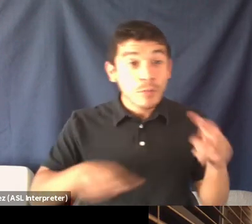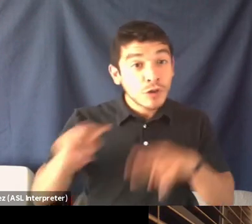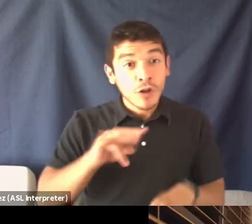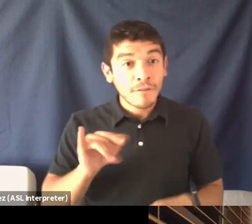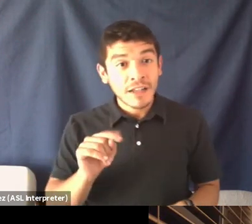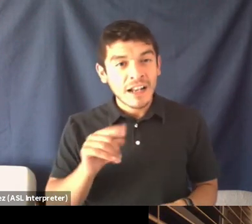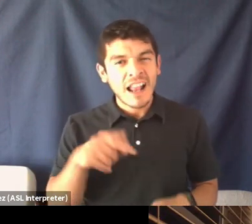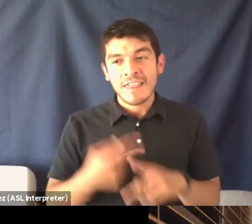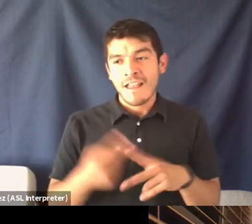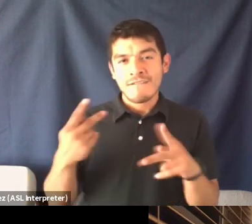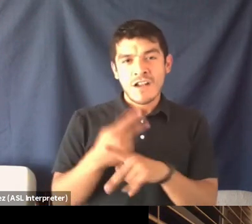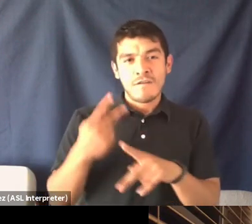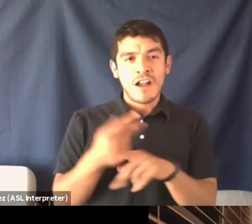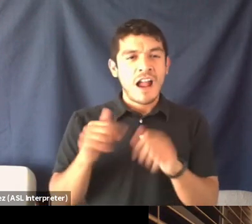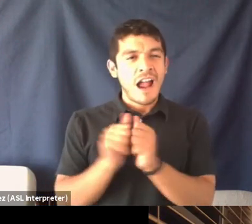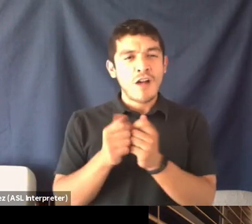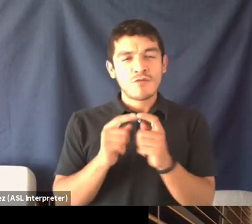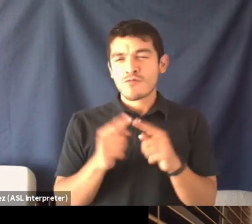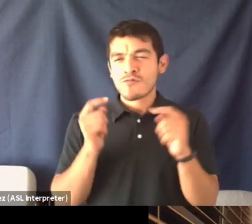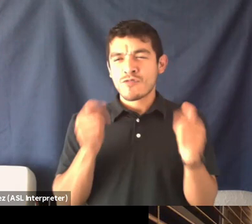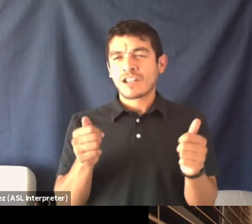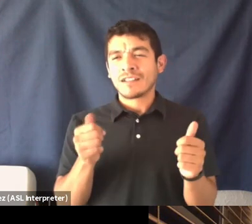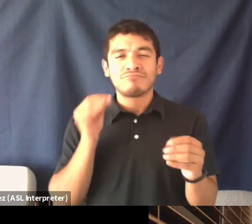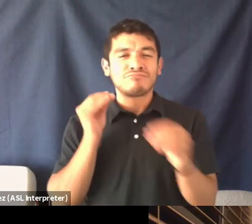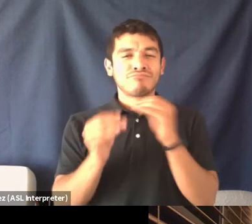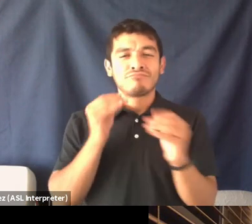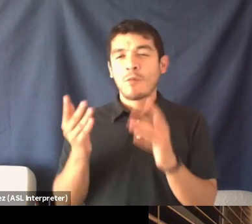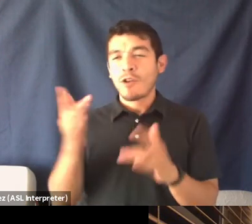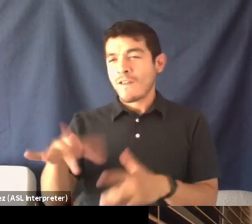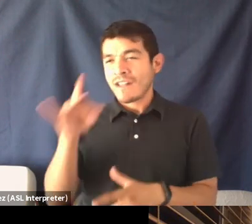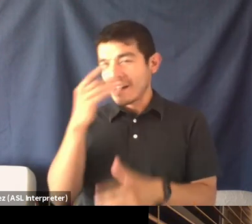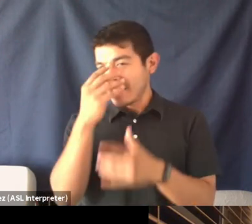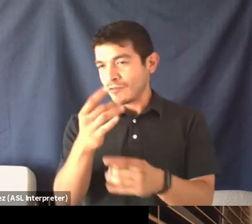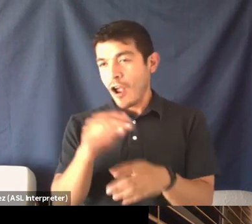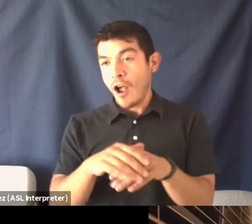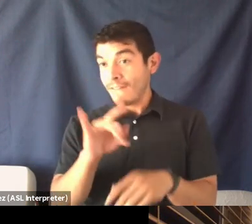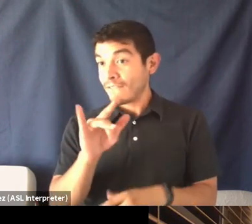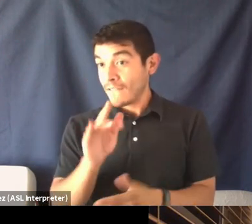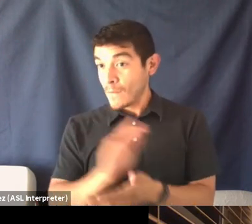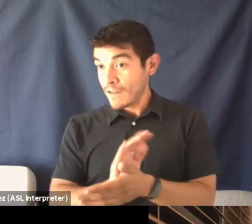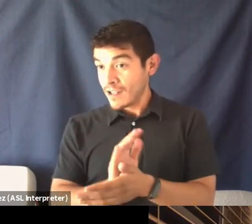figured out how to put the things that you found interesting on film. Yeah, exactly.